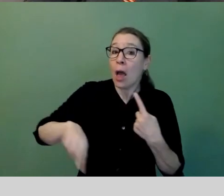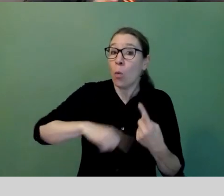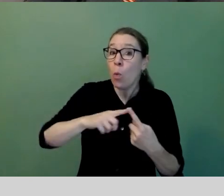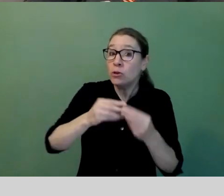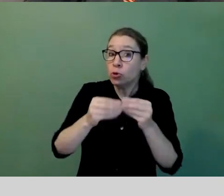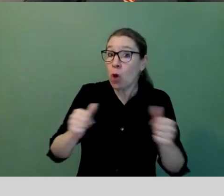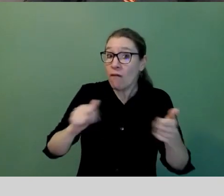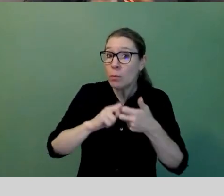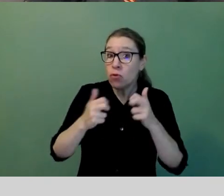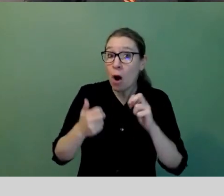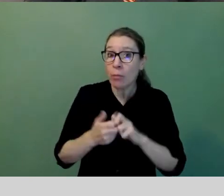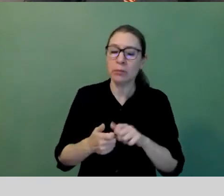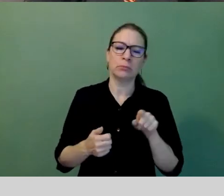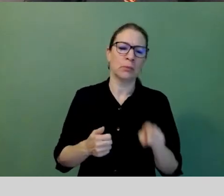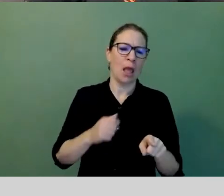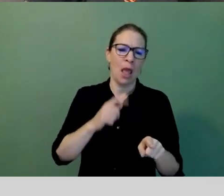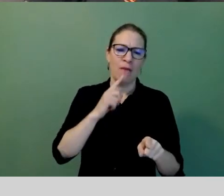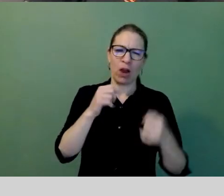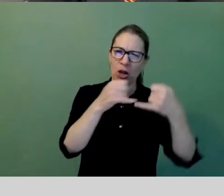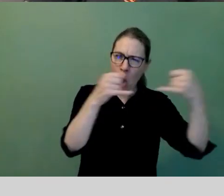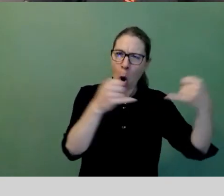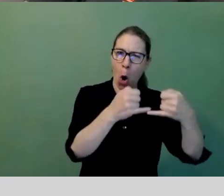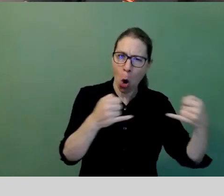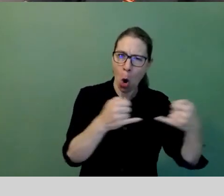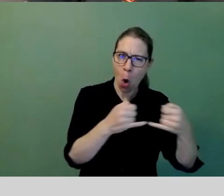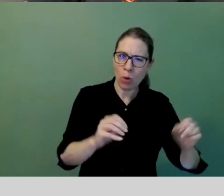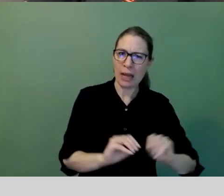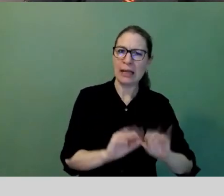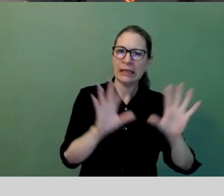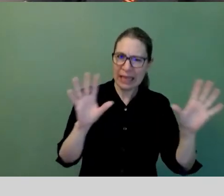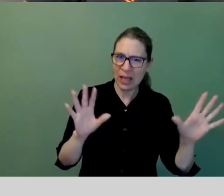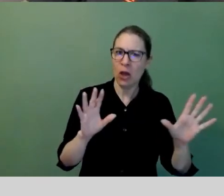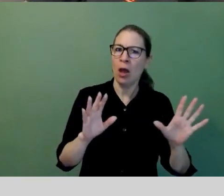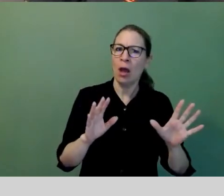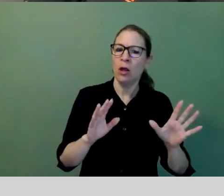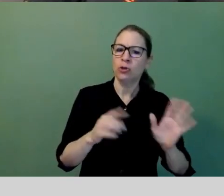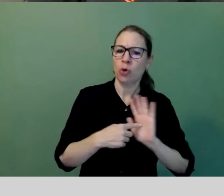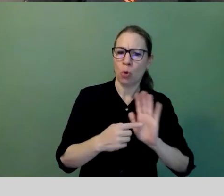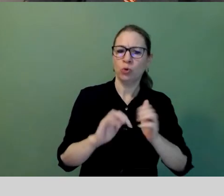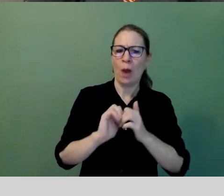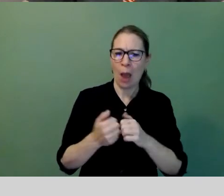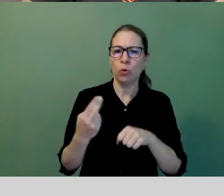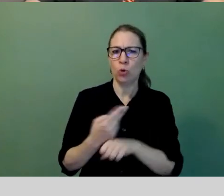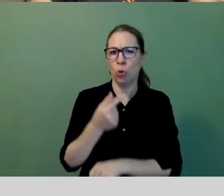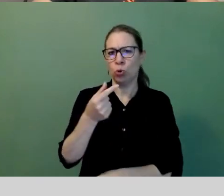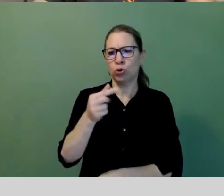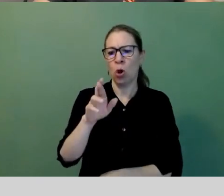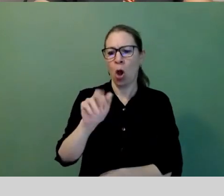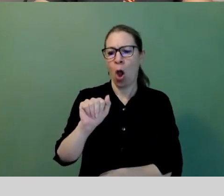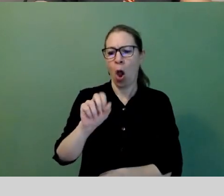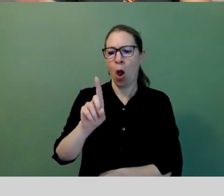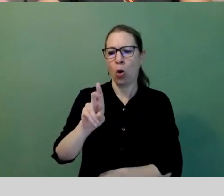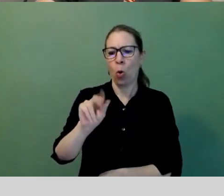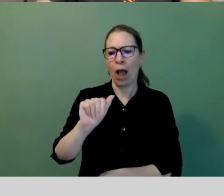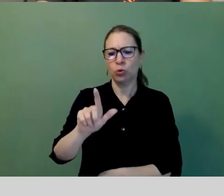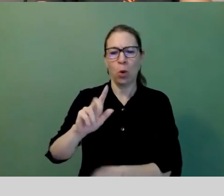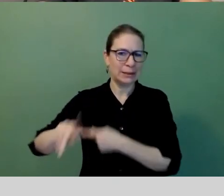you understand a very core concept of this gradual typing. As I said to you earlier,